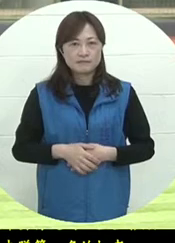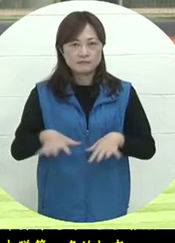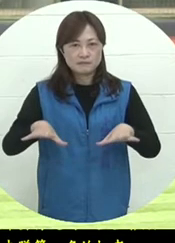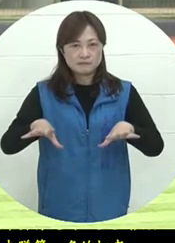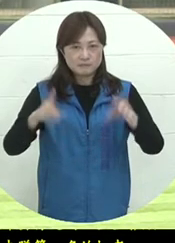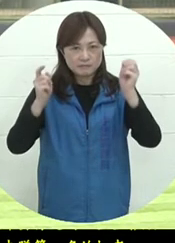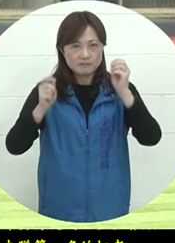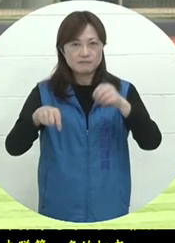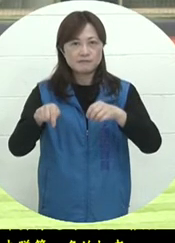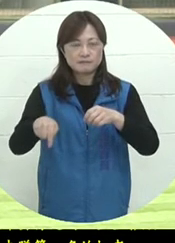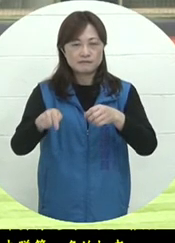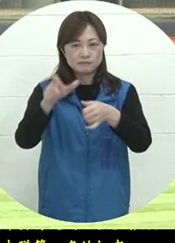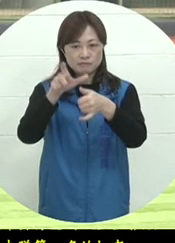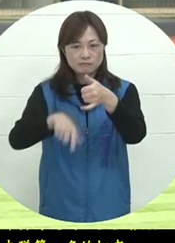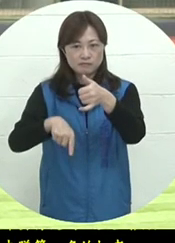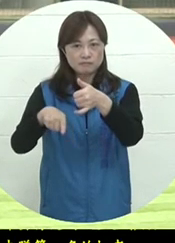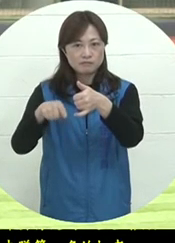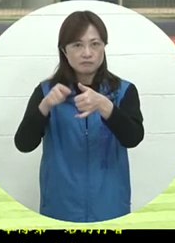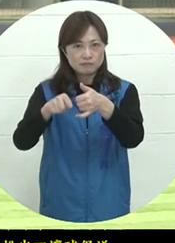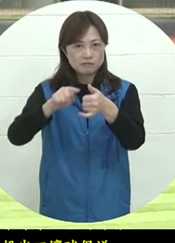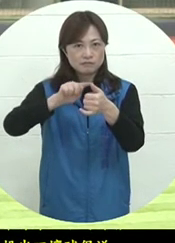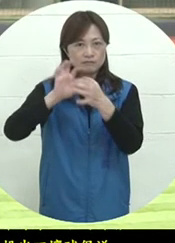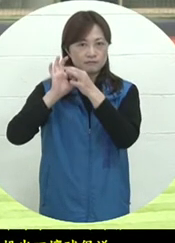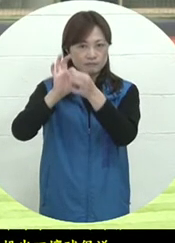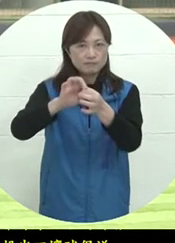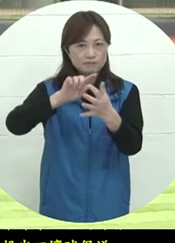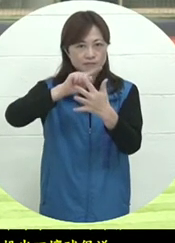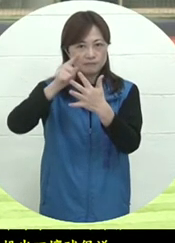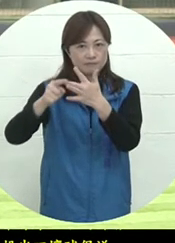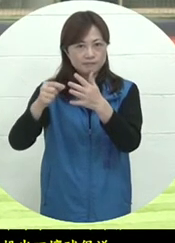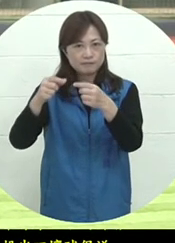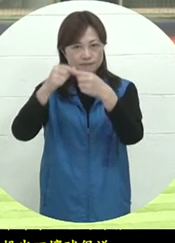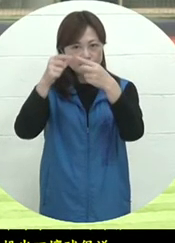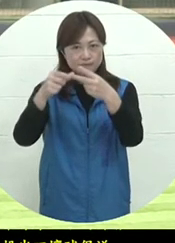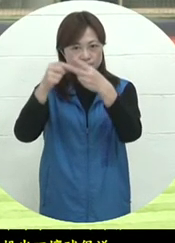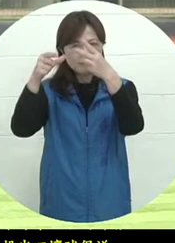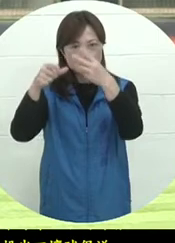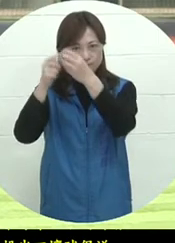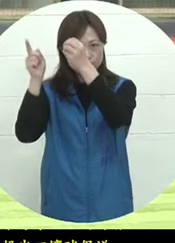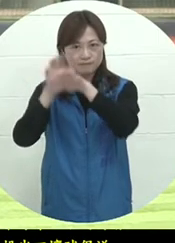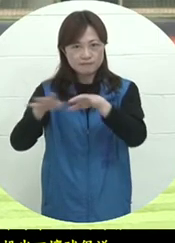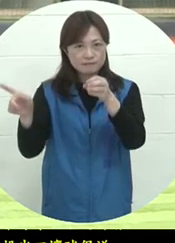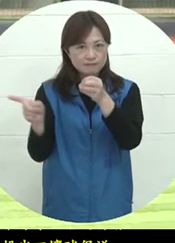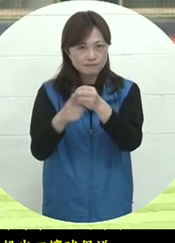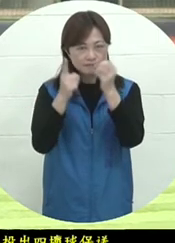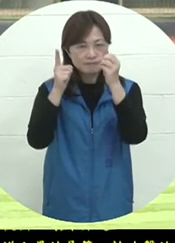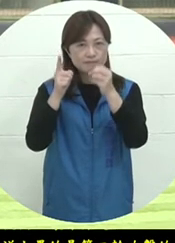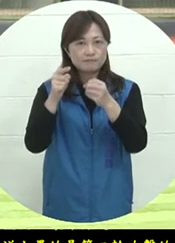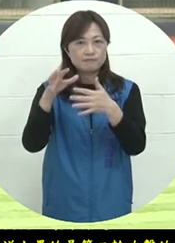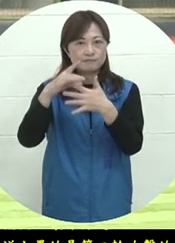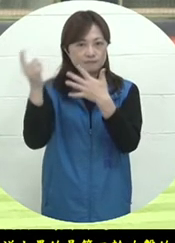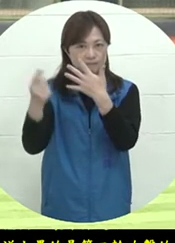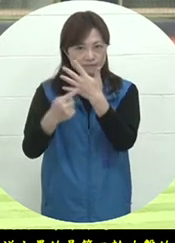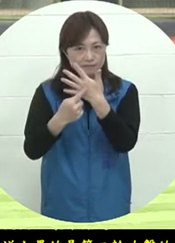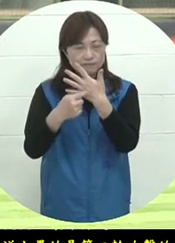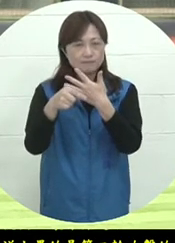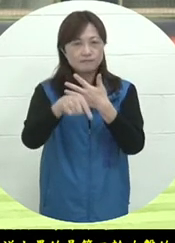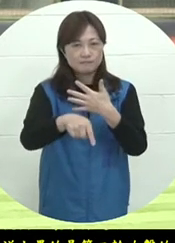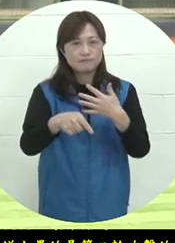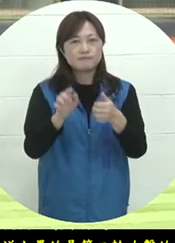there were three consecutive hits from Fan Mogui. In the third inning, Denfan opened up another scoring opportunity for the team.